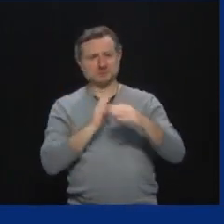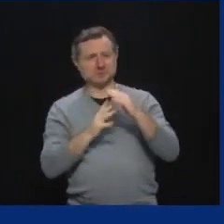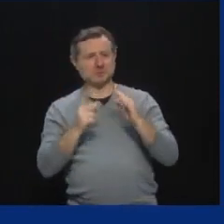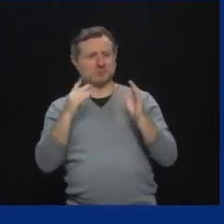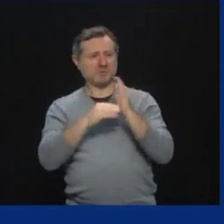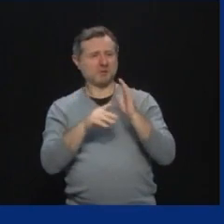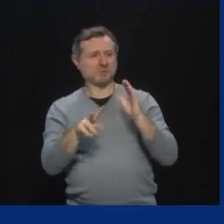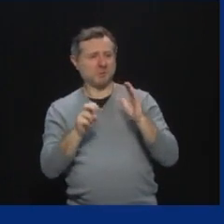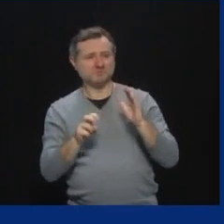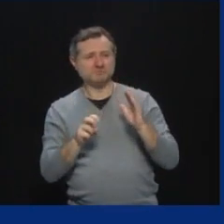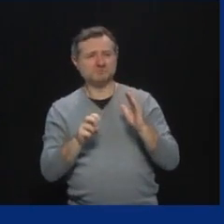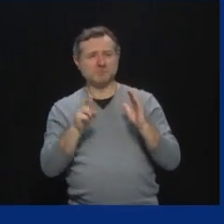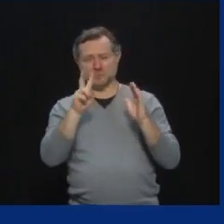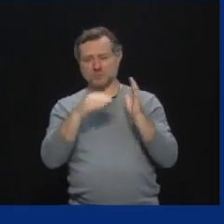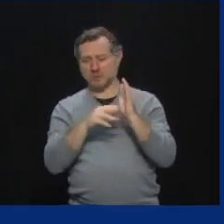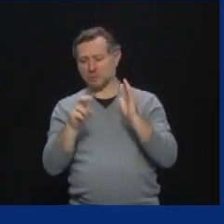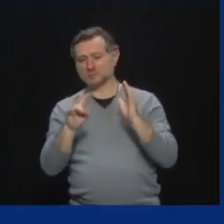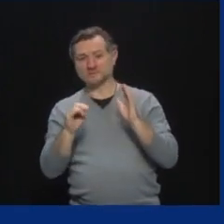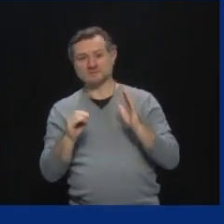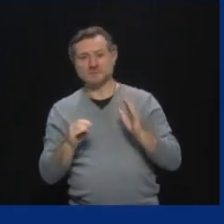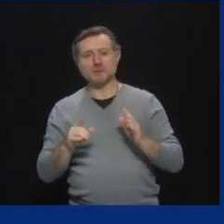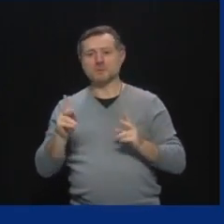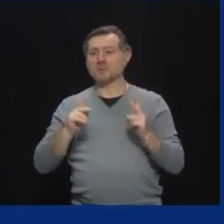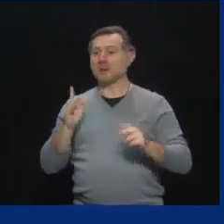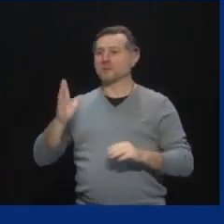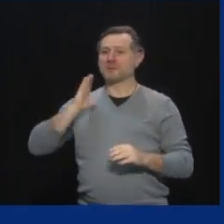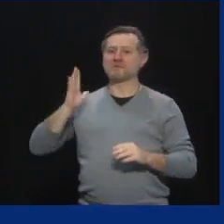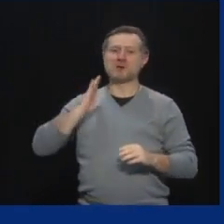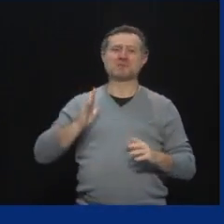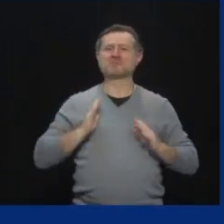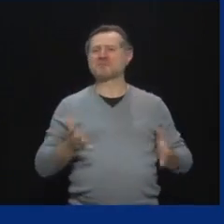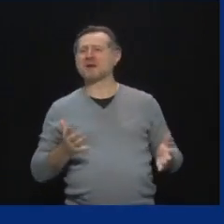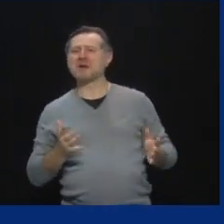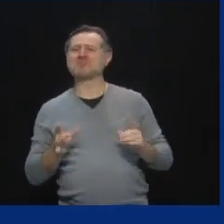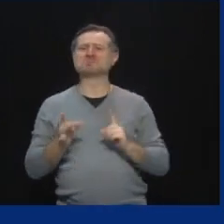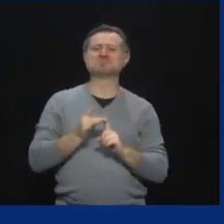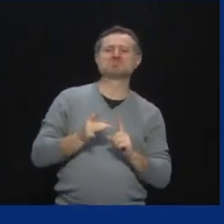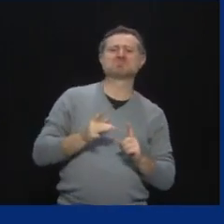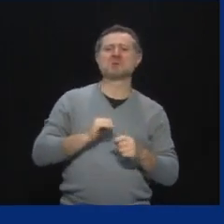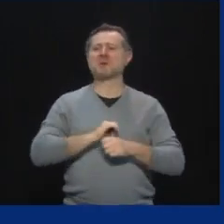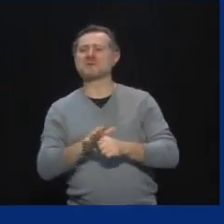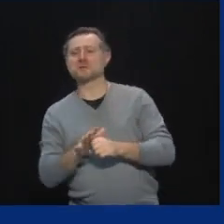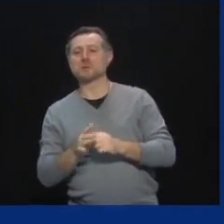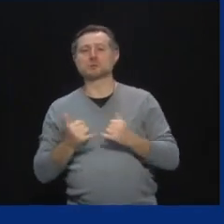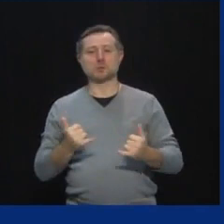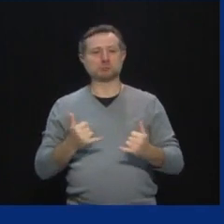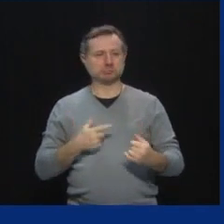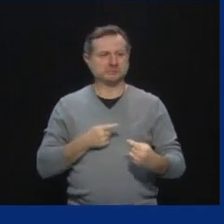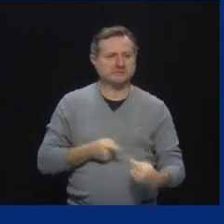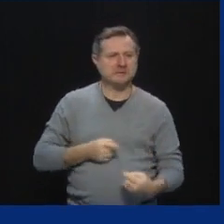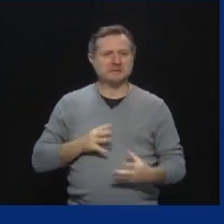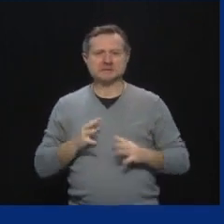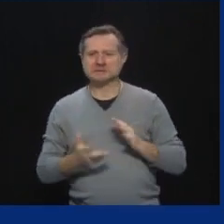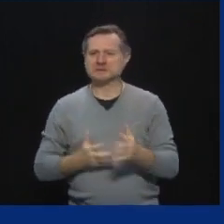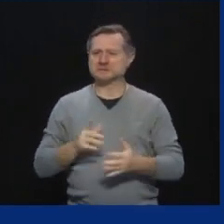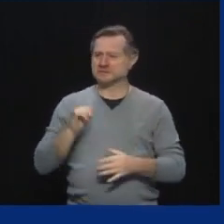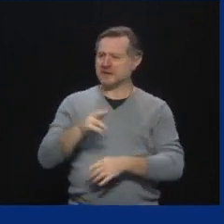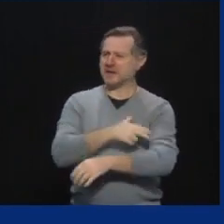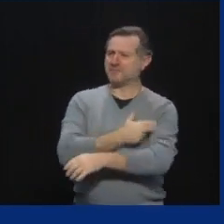about their daily lives and they contracted the virus and now they're struggling and suffering in a hospital and our prayers go out to all of them